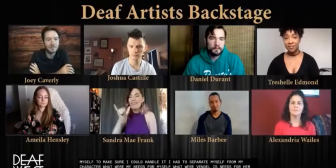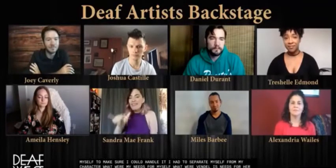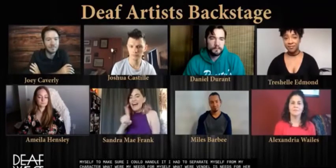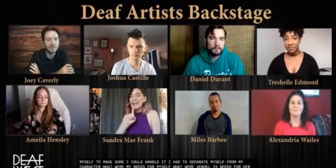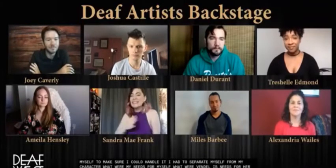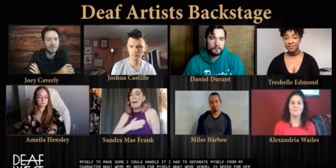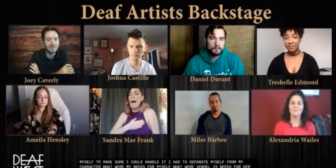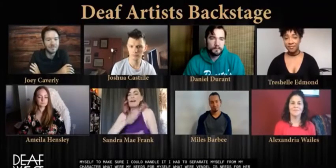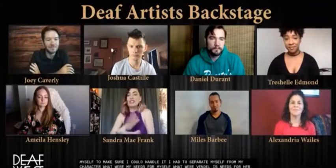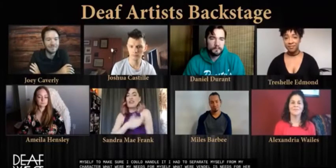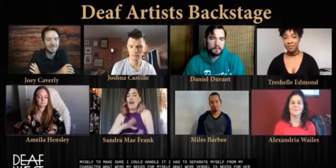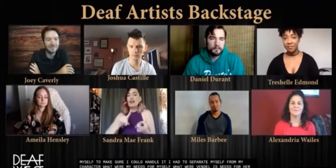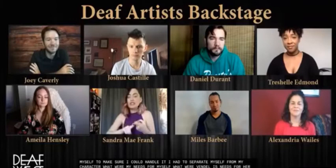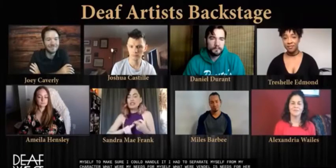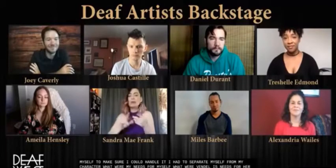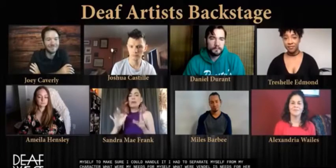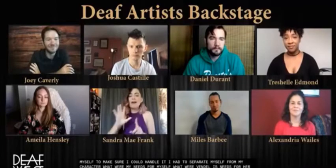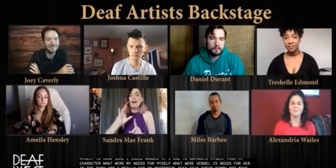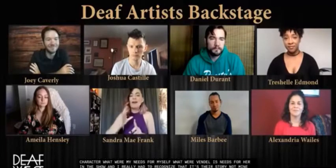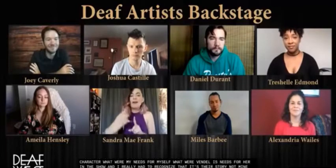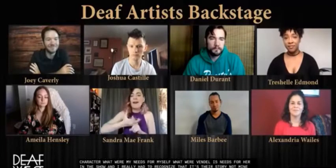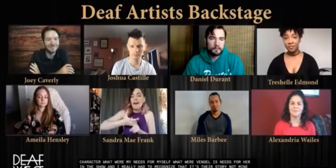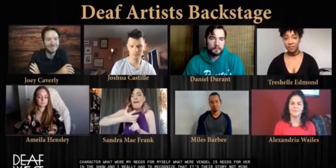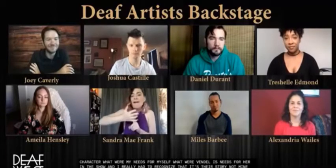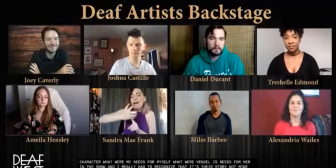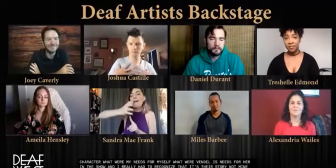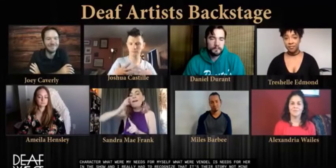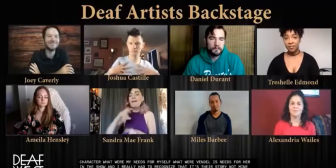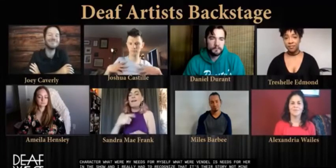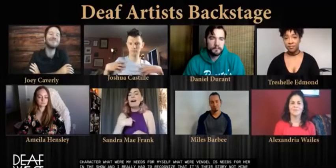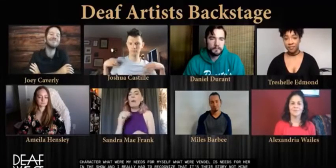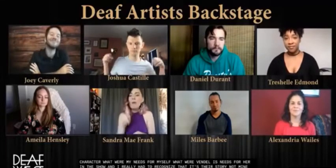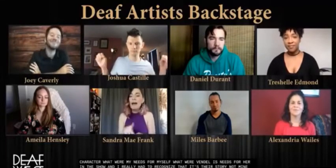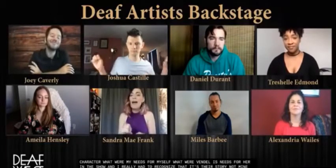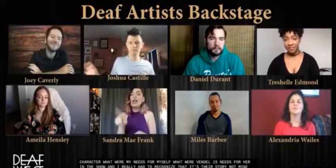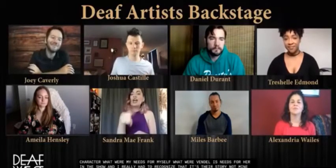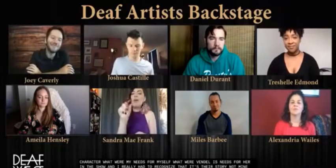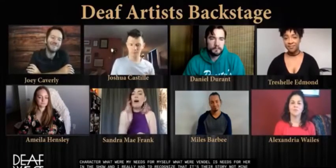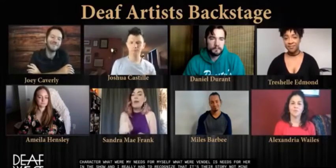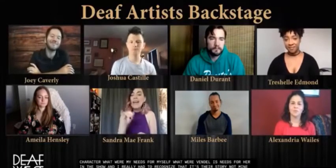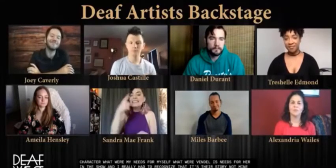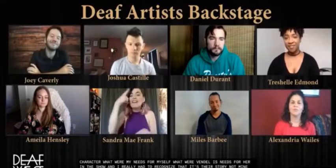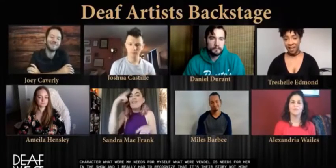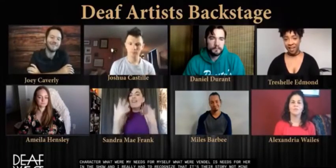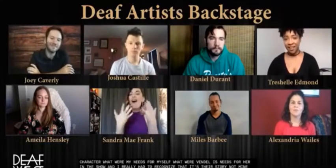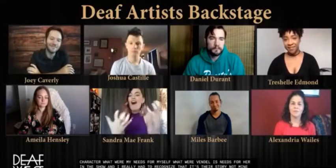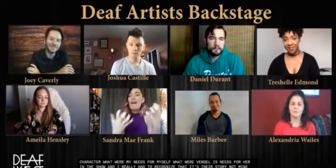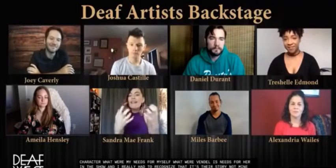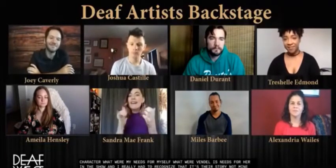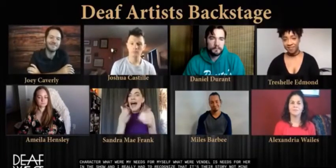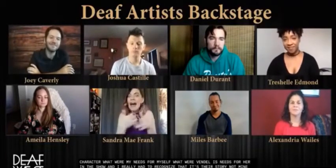But rehearsal during the summer and that time, and that song about summer is what really carried me through it.